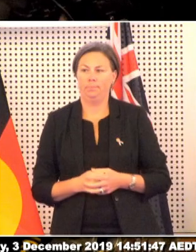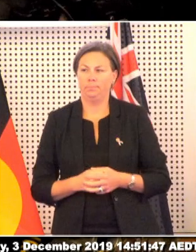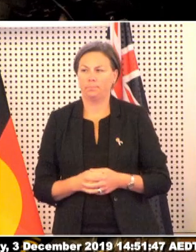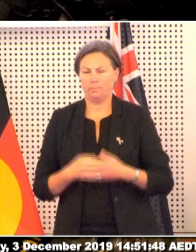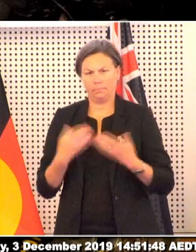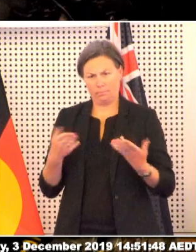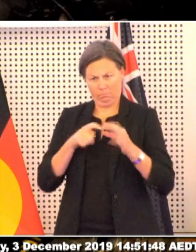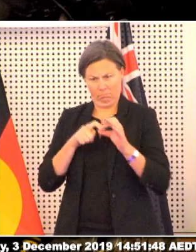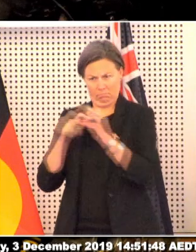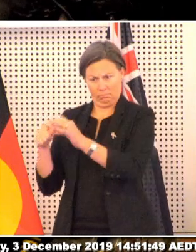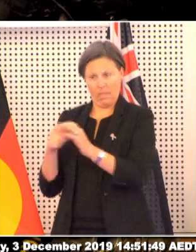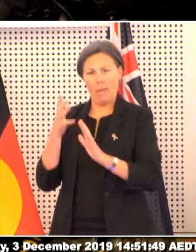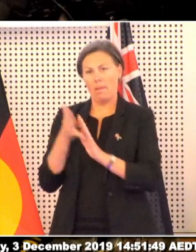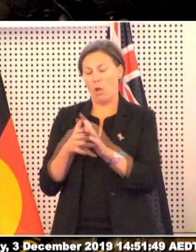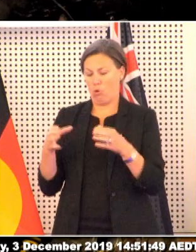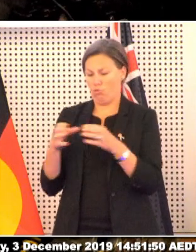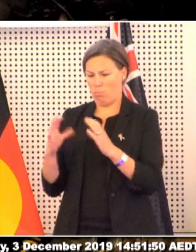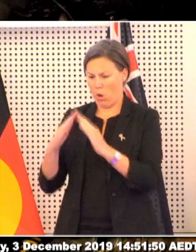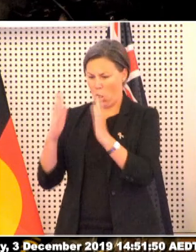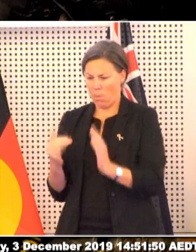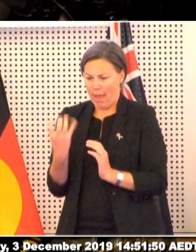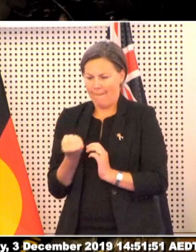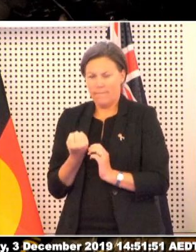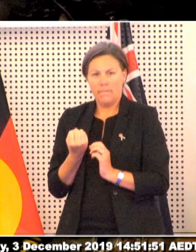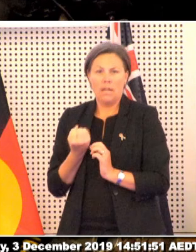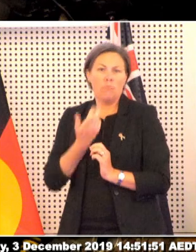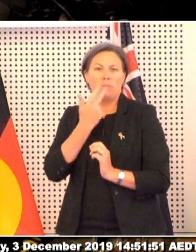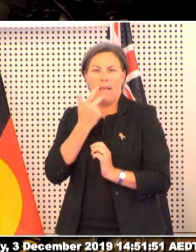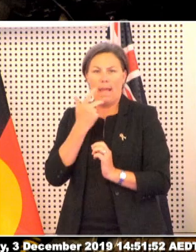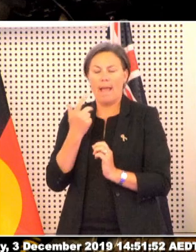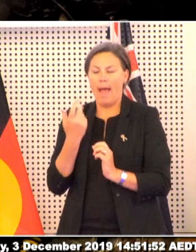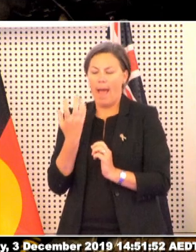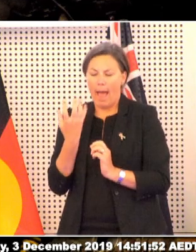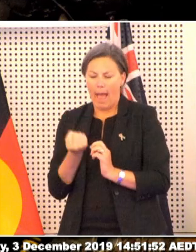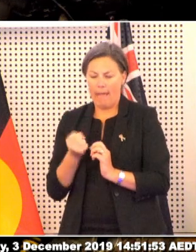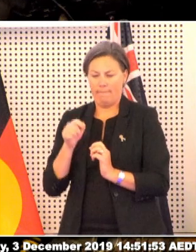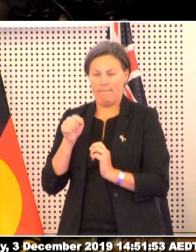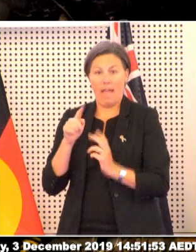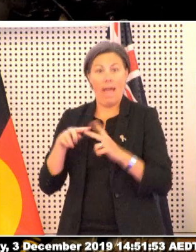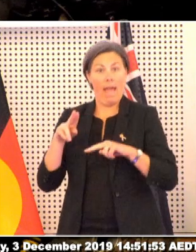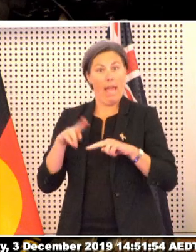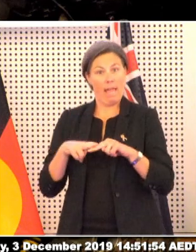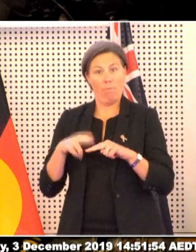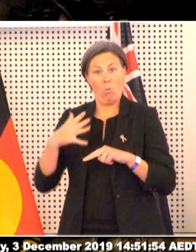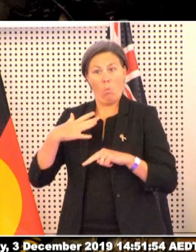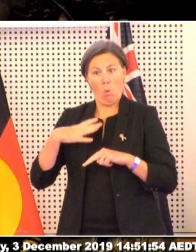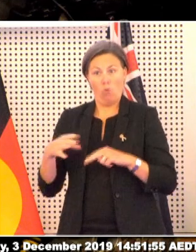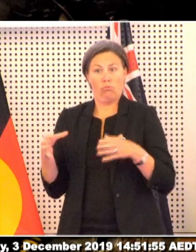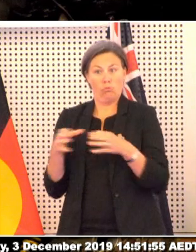need to be addressed if the group home model was to be consistent with that right